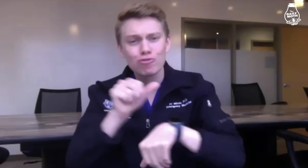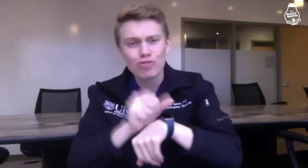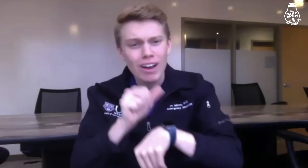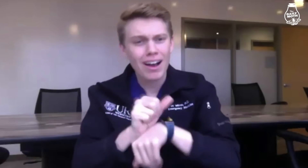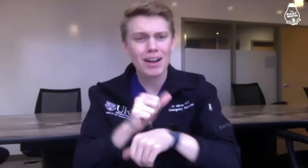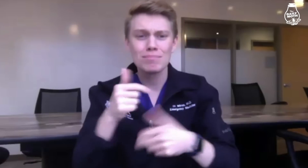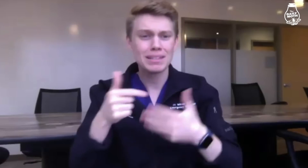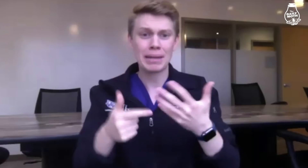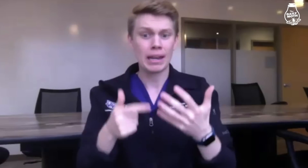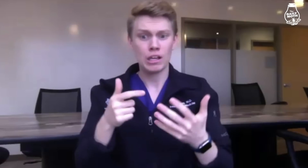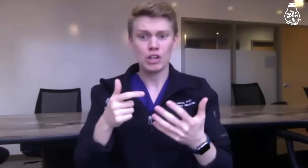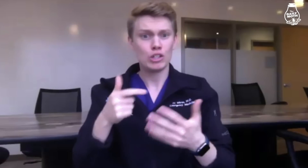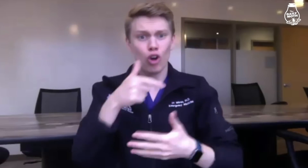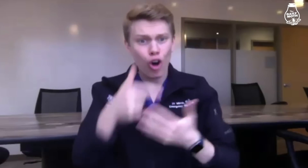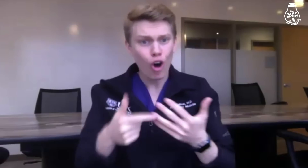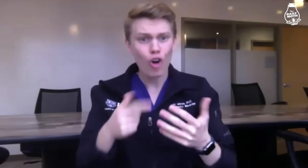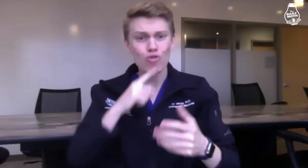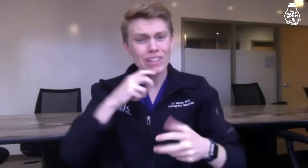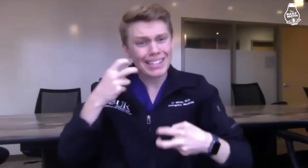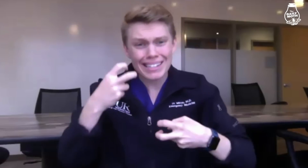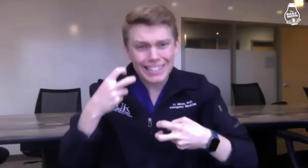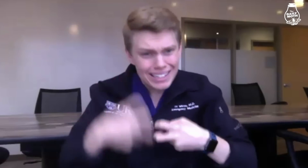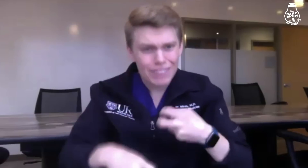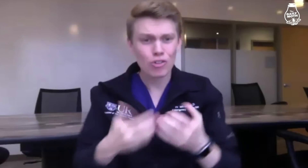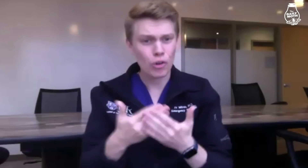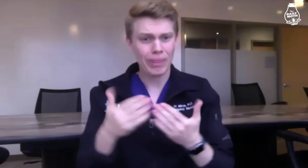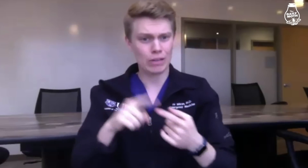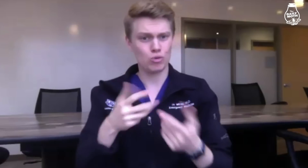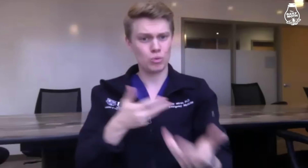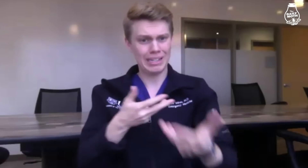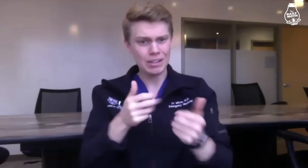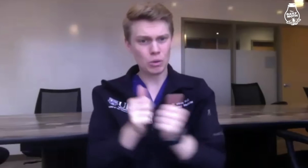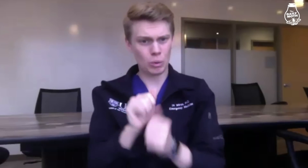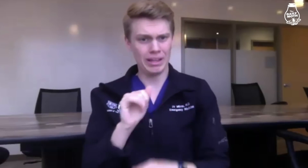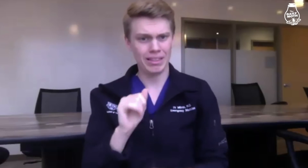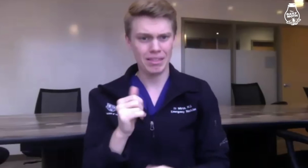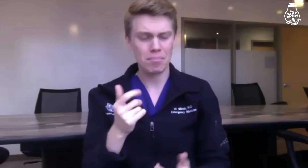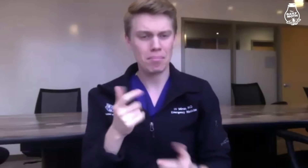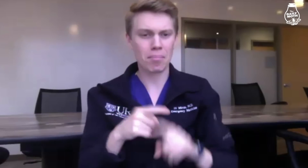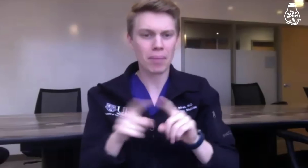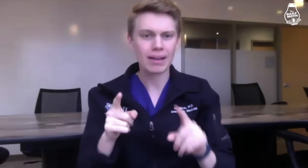People have lost their jobs and all the other things. They are very difficult to deal with.